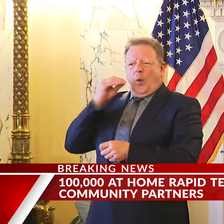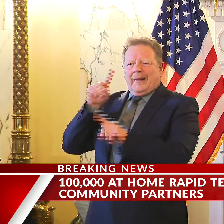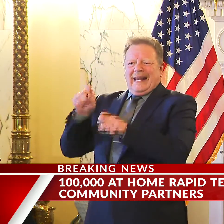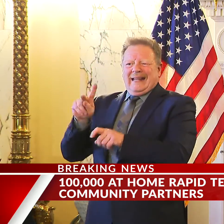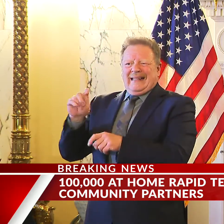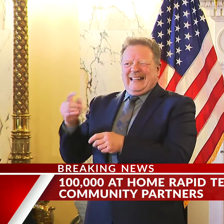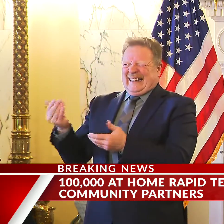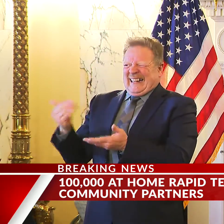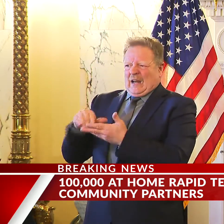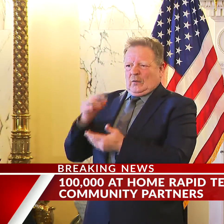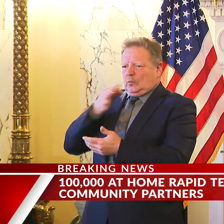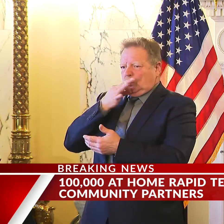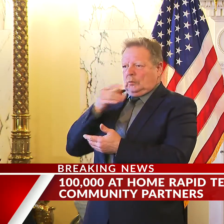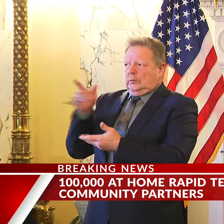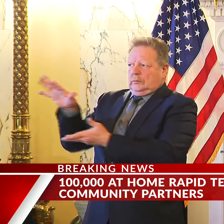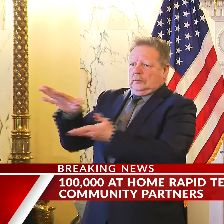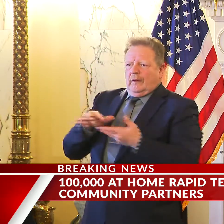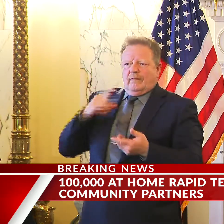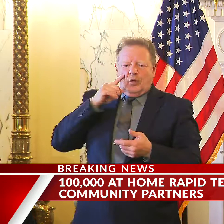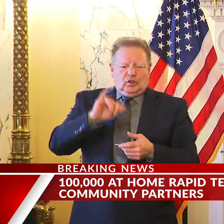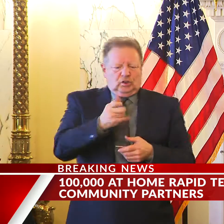OUT INTO THE HANDS OF RHODE